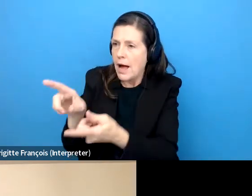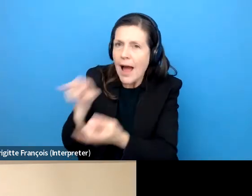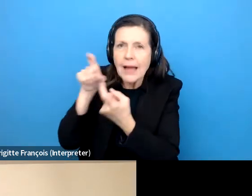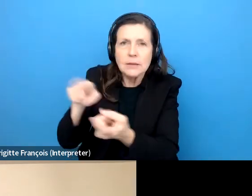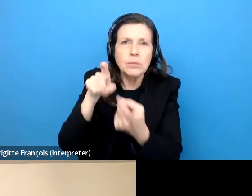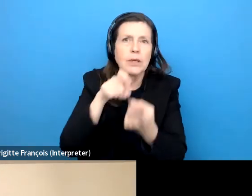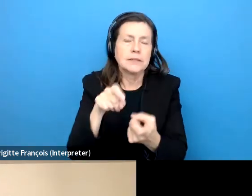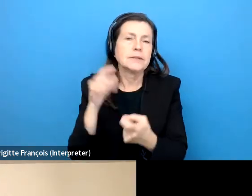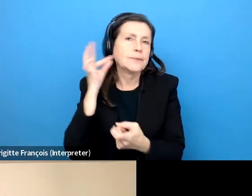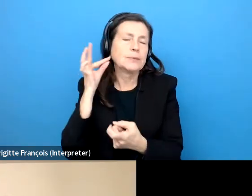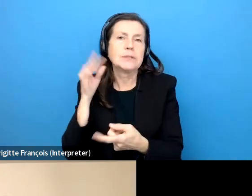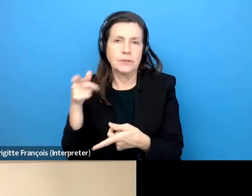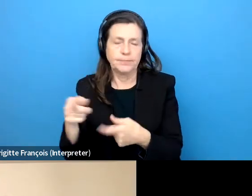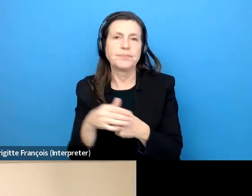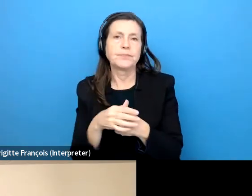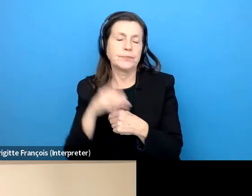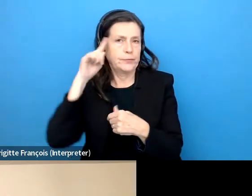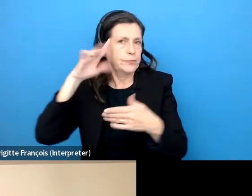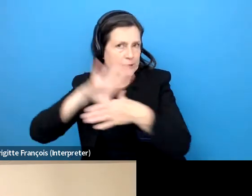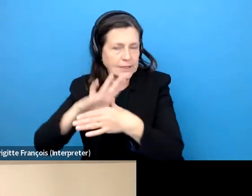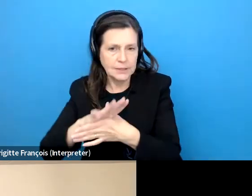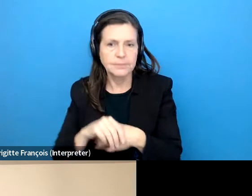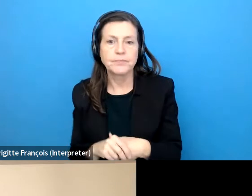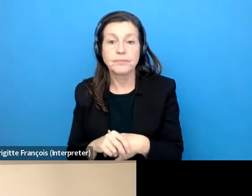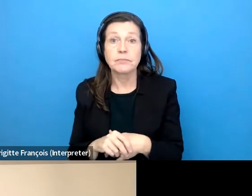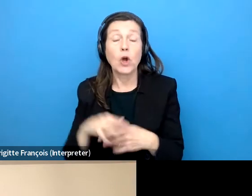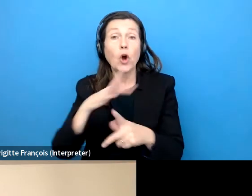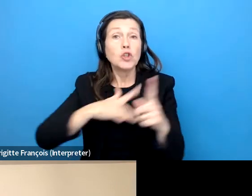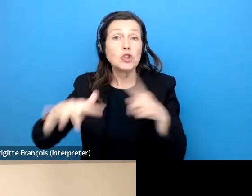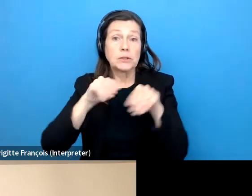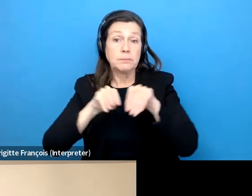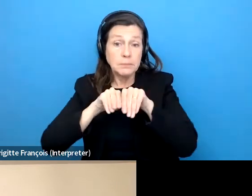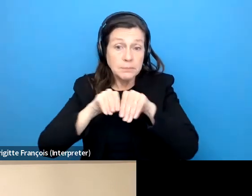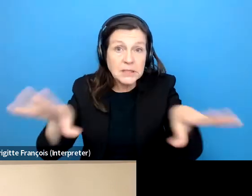Demand channels through social media and dark web provide